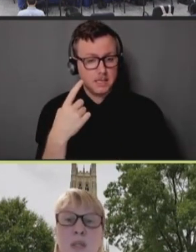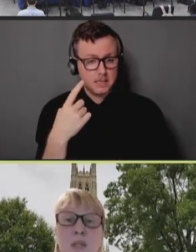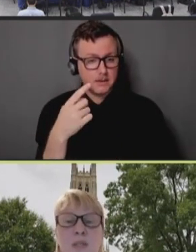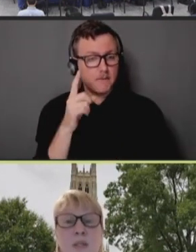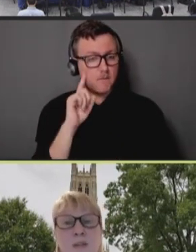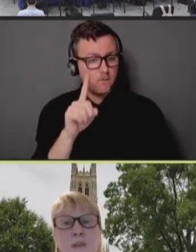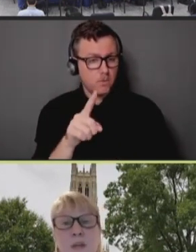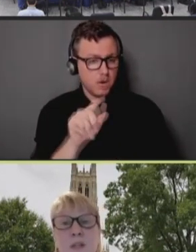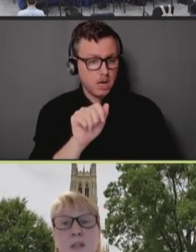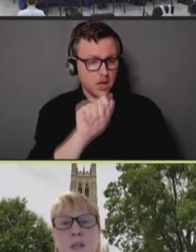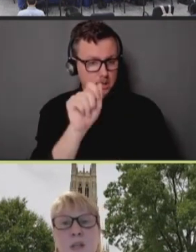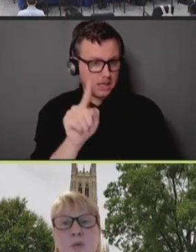and significant.